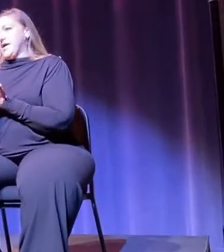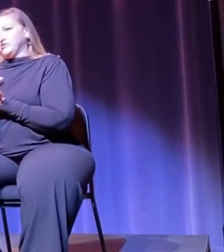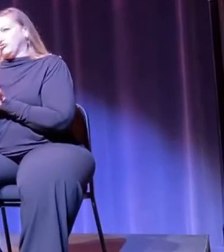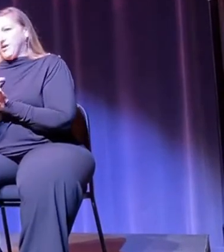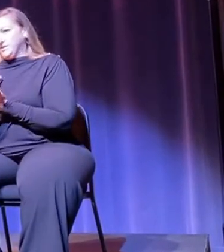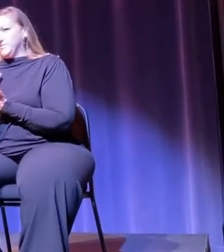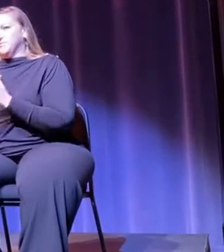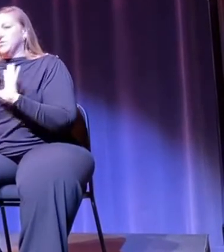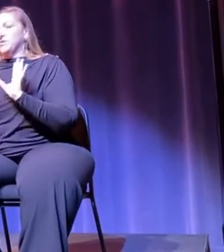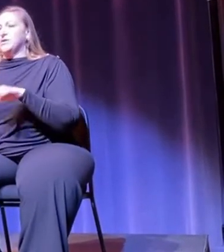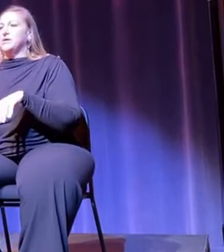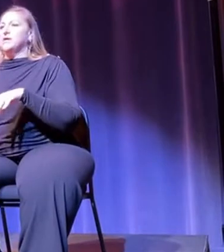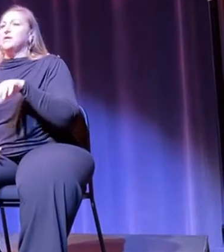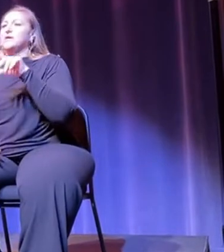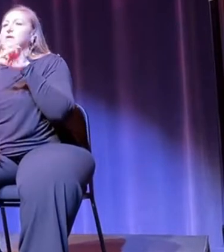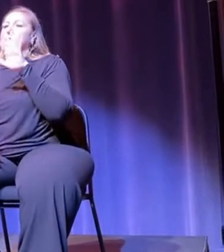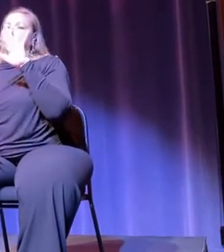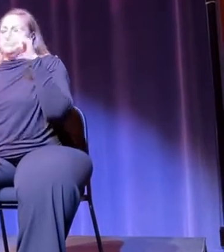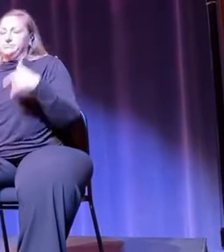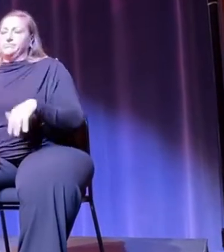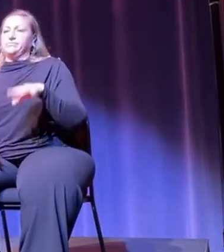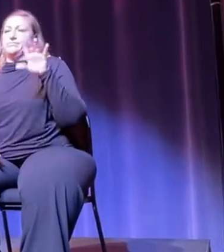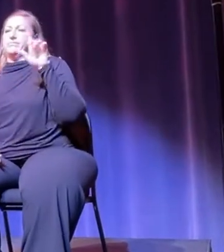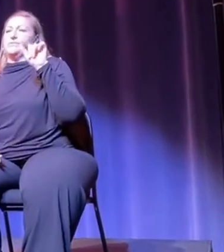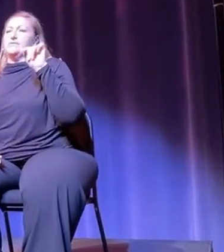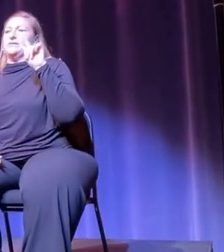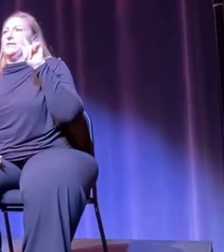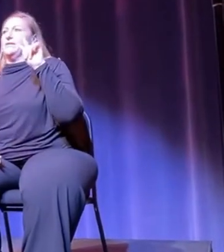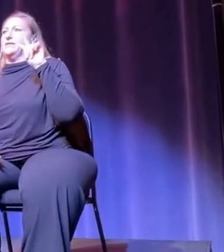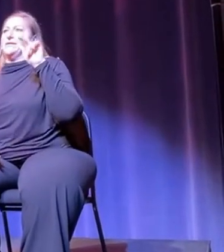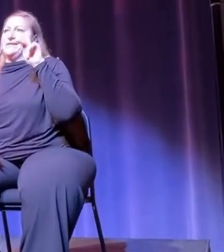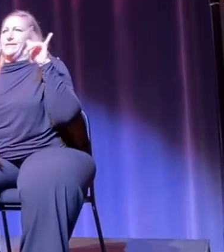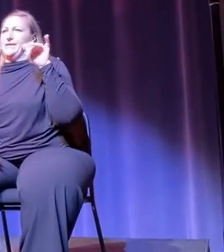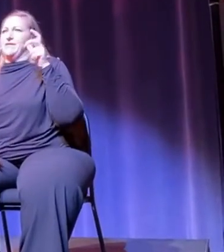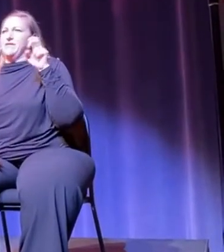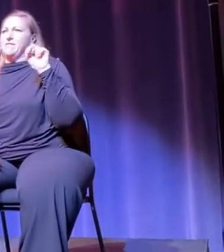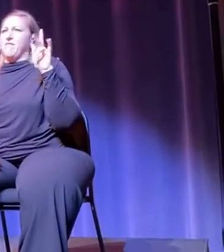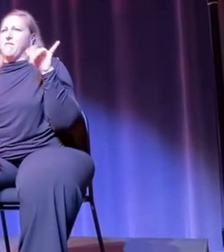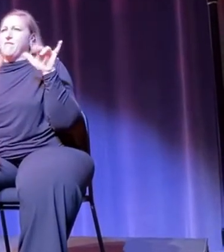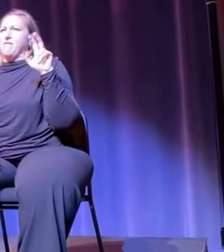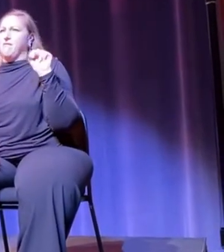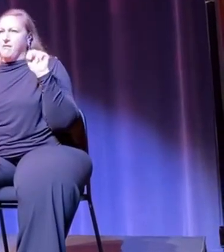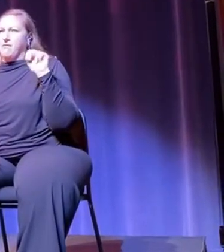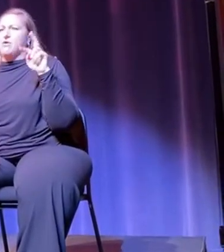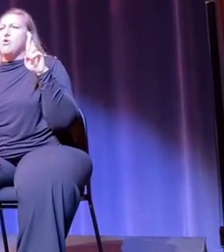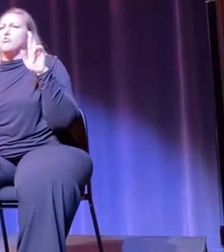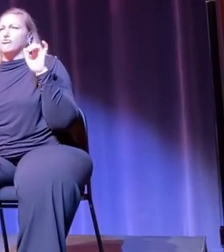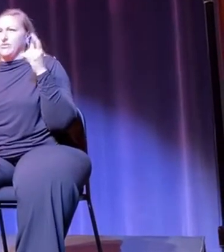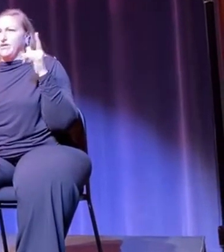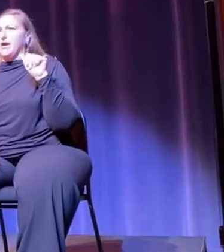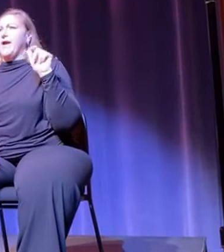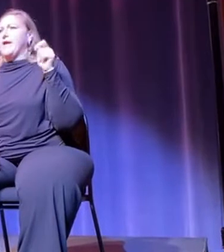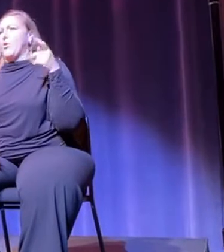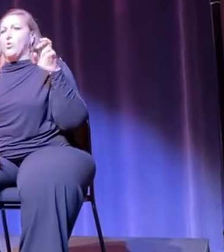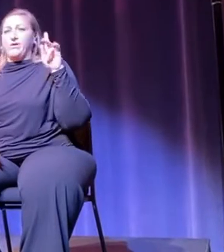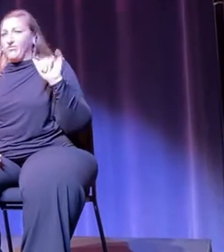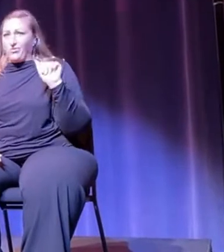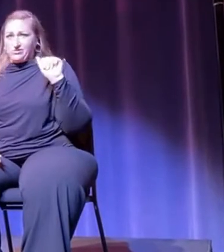would be Lady Dane Figueroa Edidi, Kit Yan, Ryka Aoki, those are all trans POC,